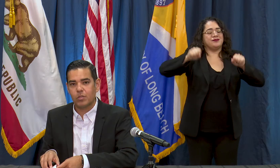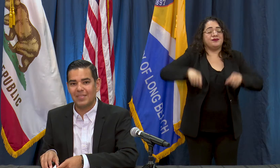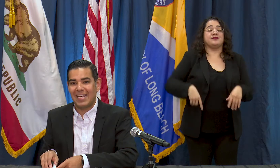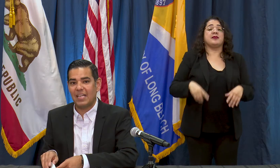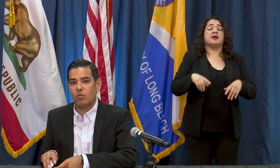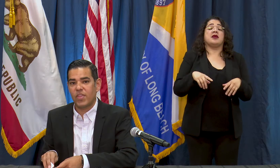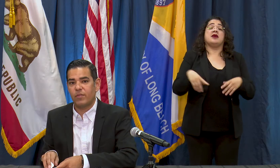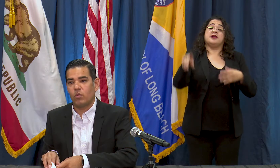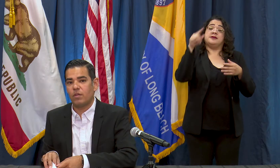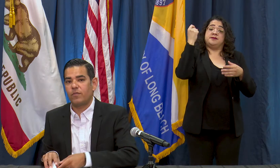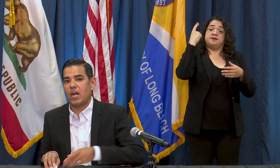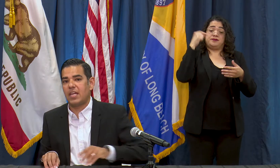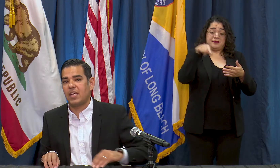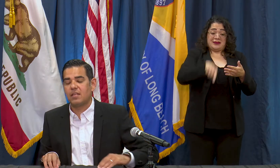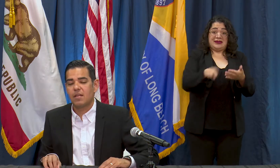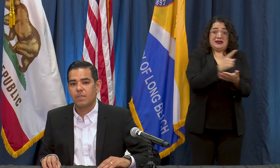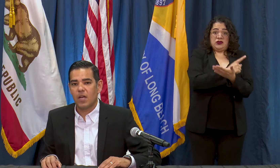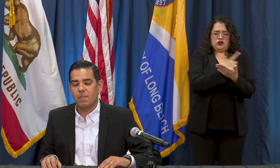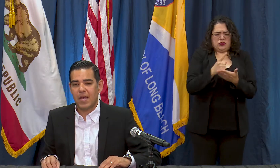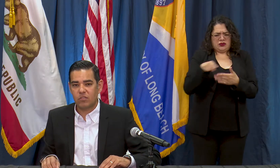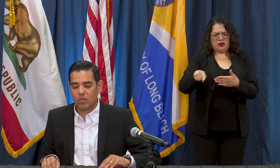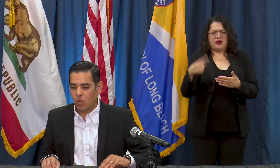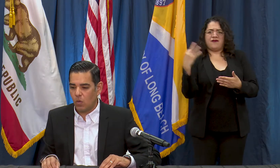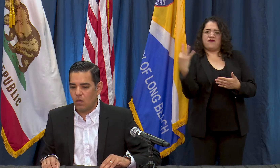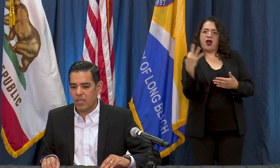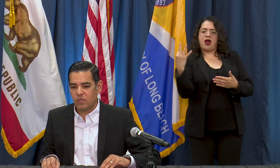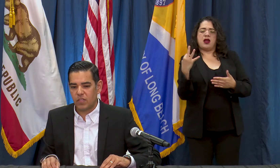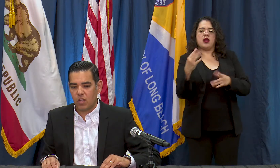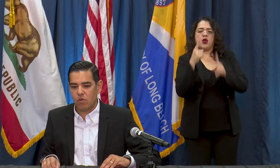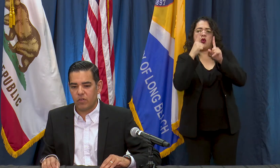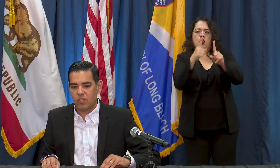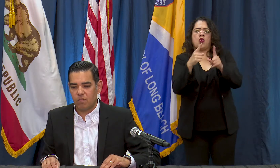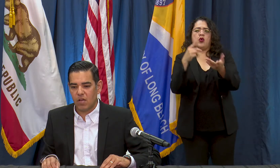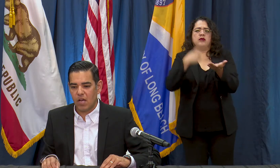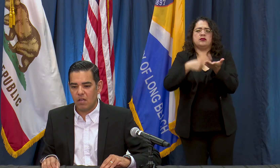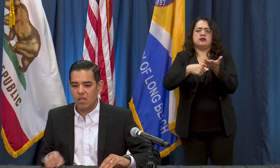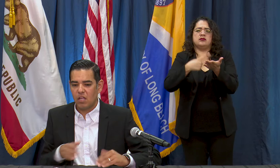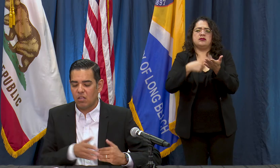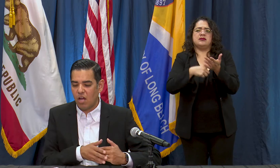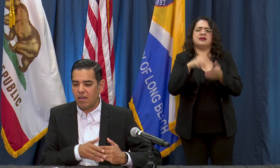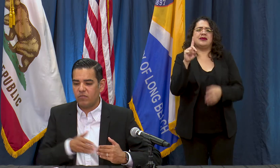some data with everyone on Friday that's our goal is to go over a lot of